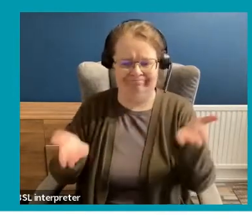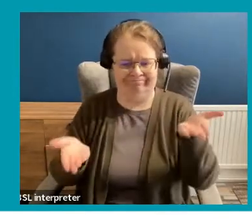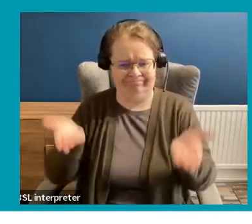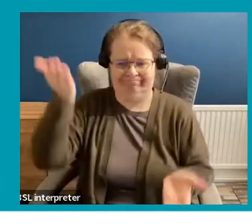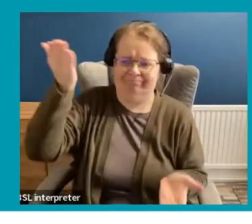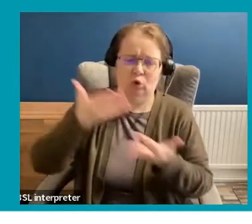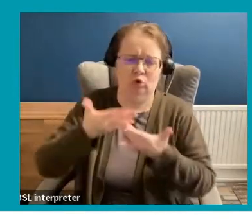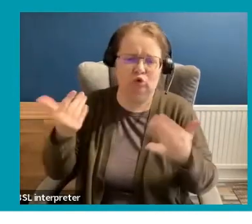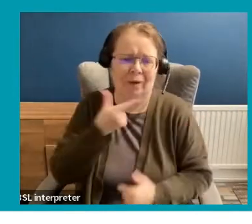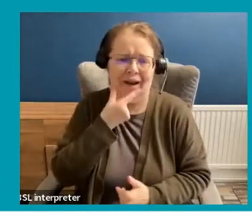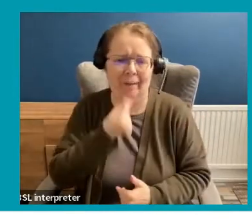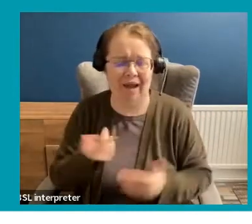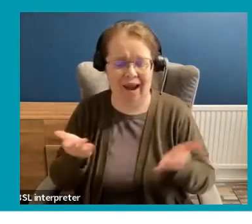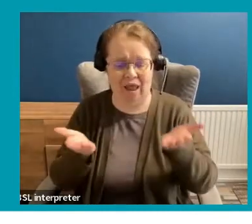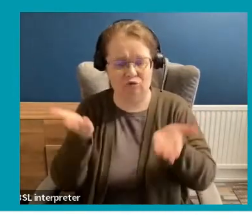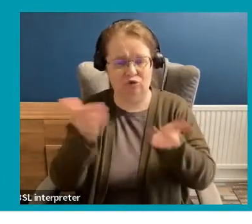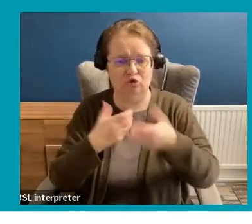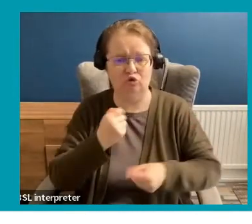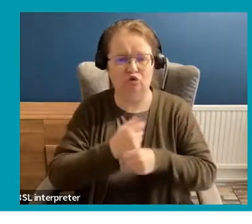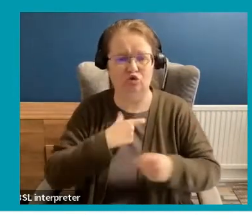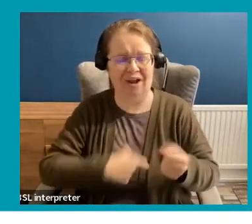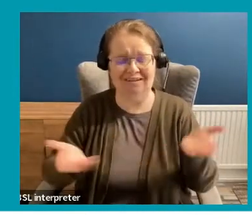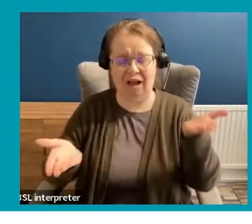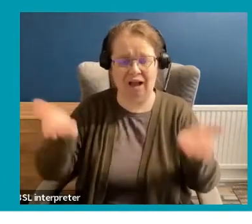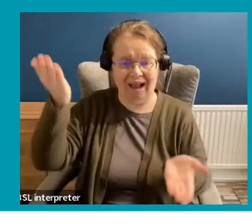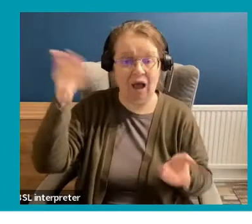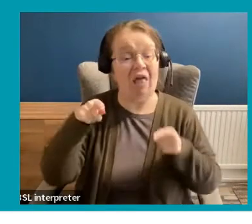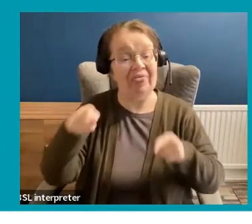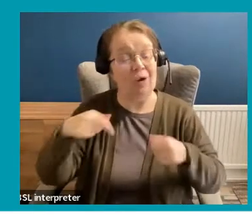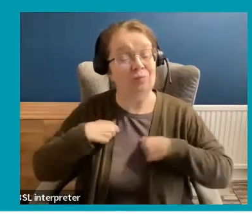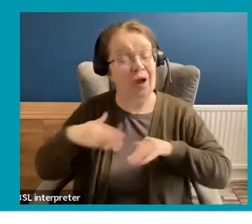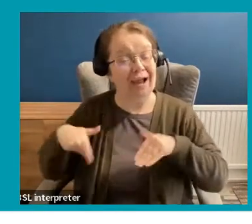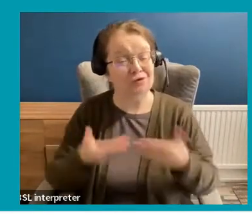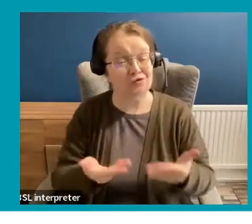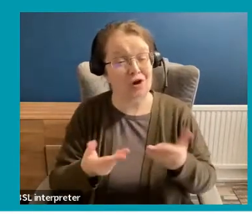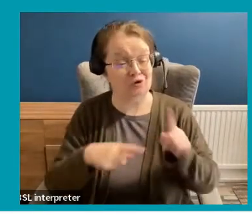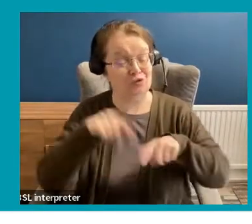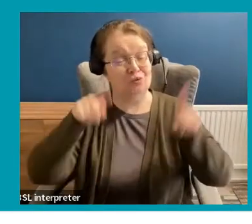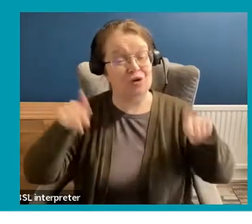That's interesting isn't it?